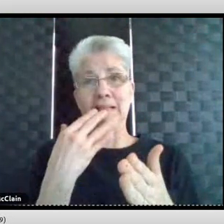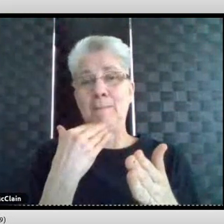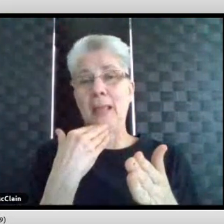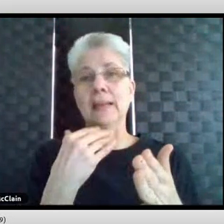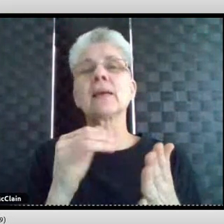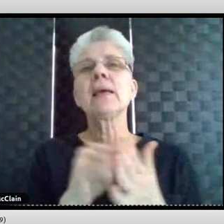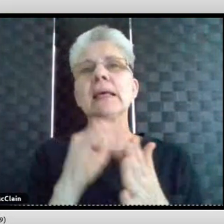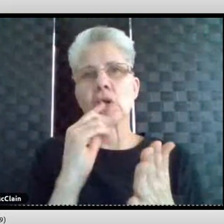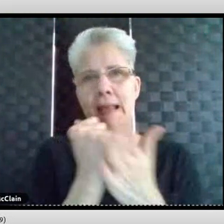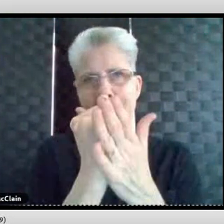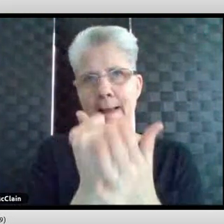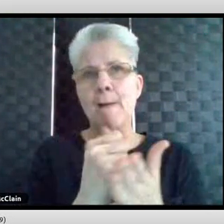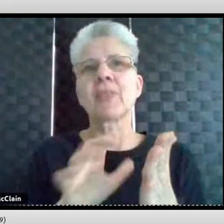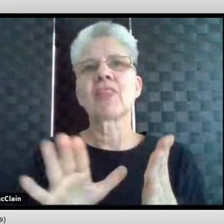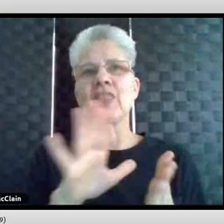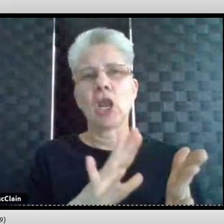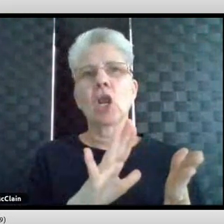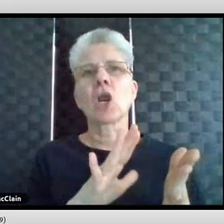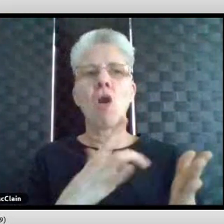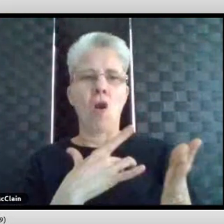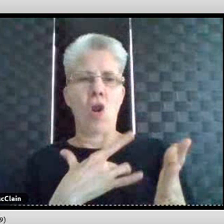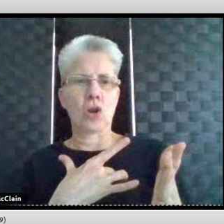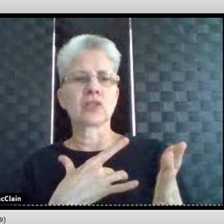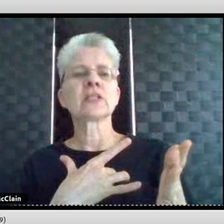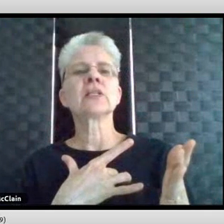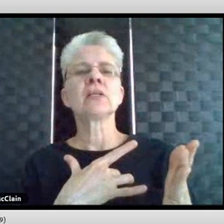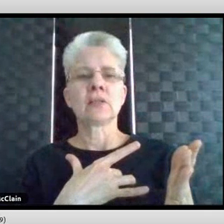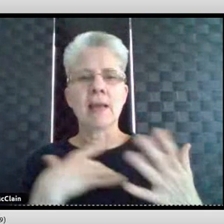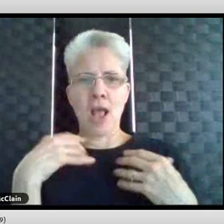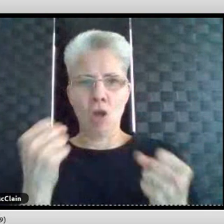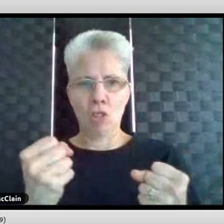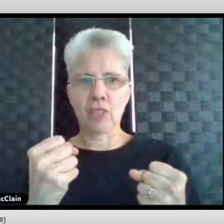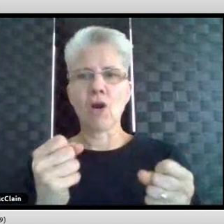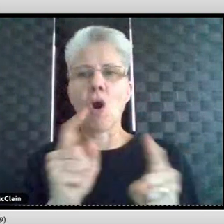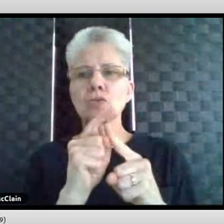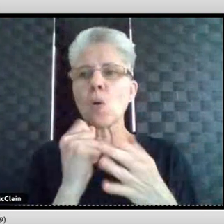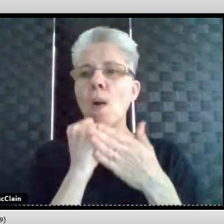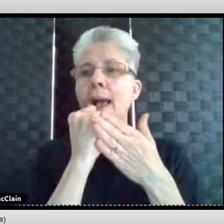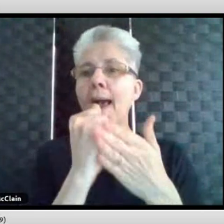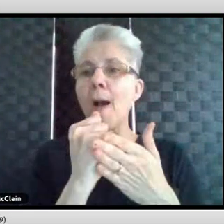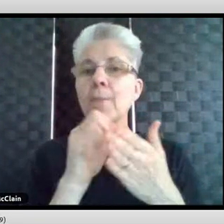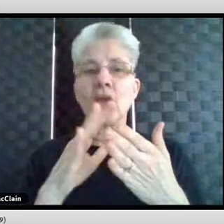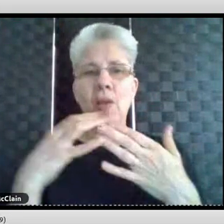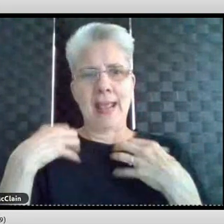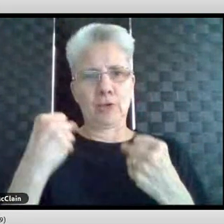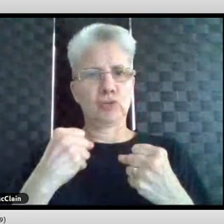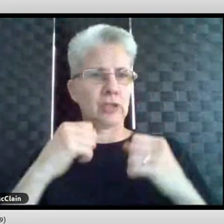it's gonna help their heart health, it's gonna help their energy levels,